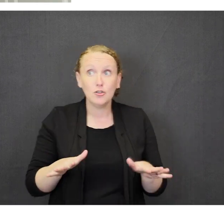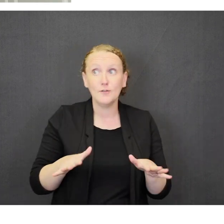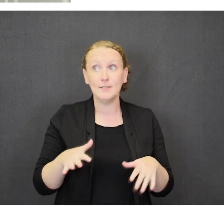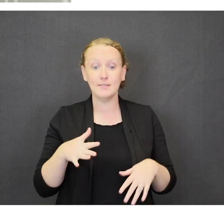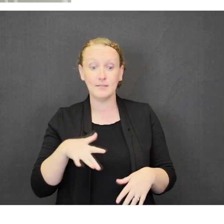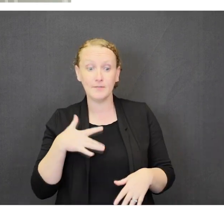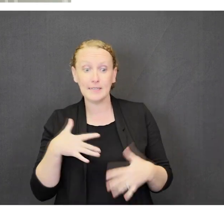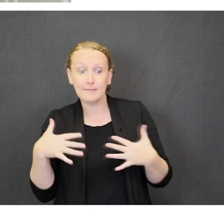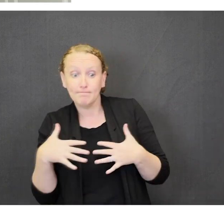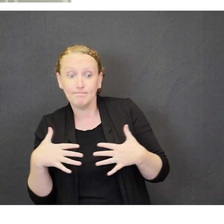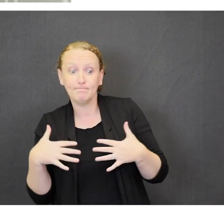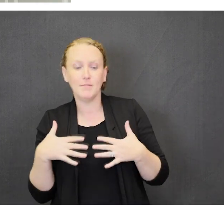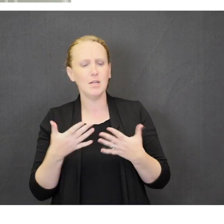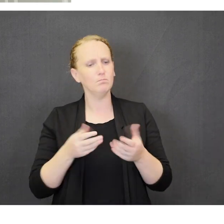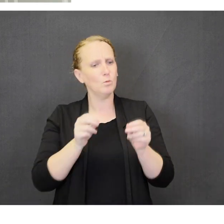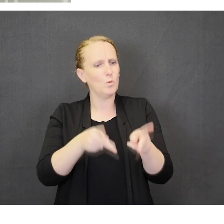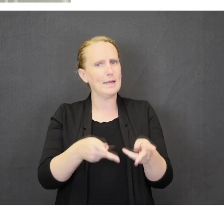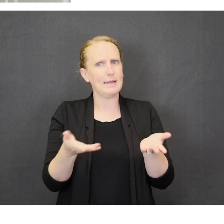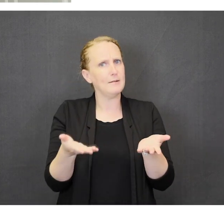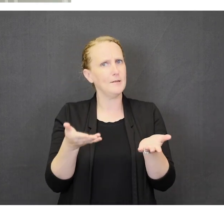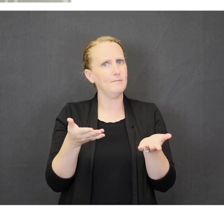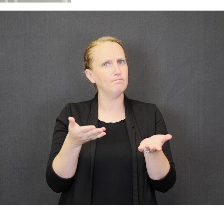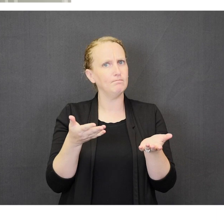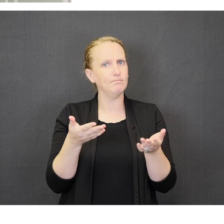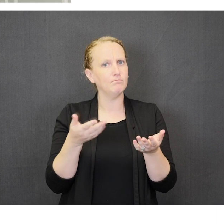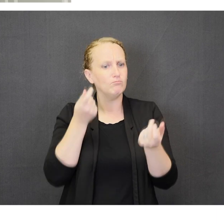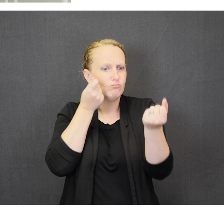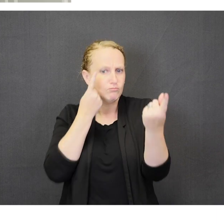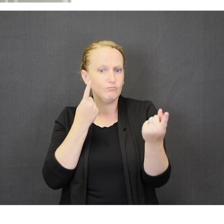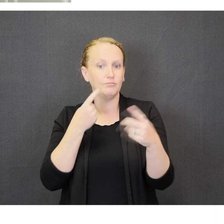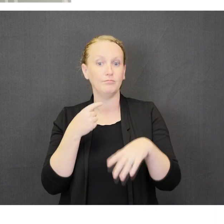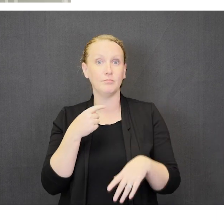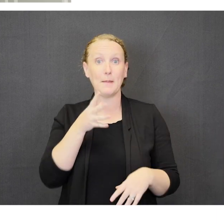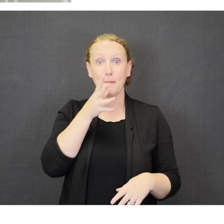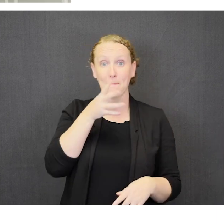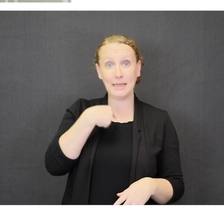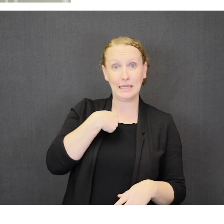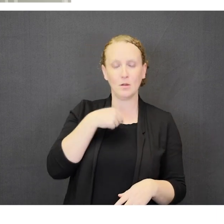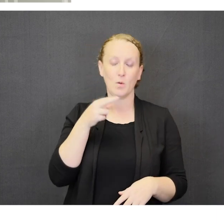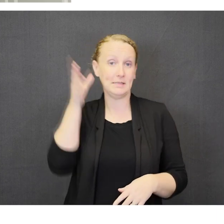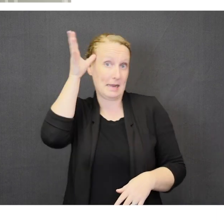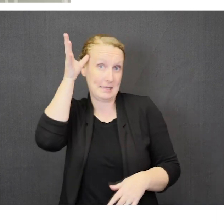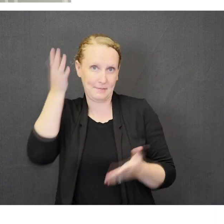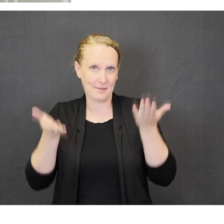you're feeling nervous and while you're feeling afraid mommies or daddy I was